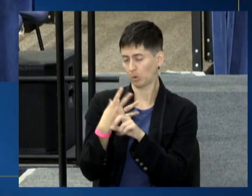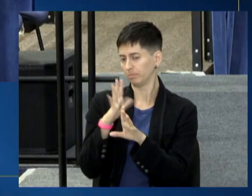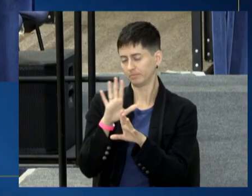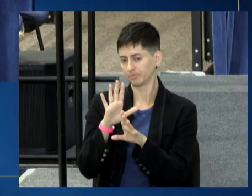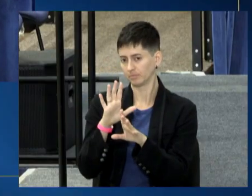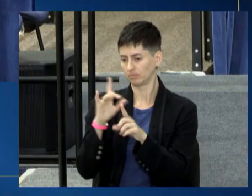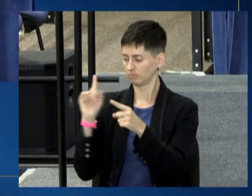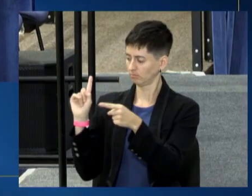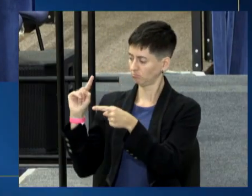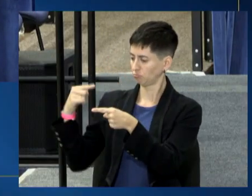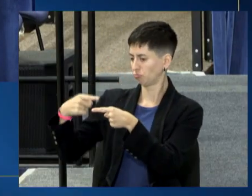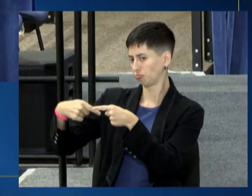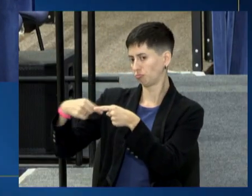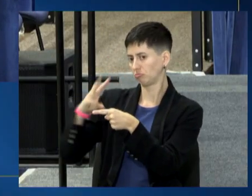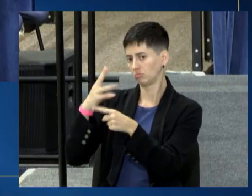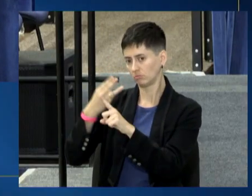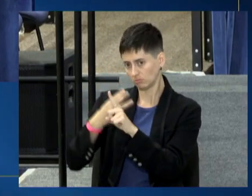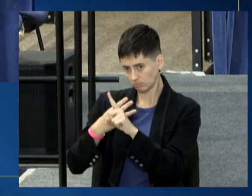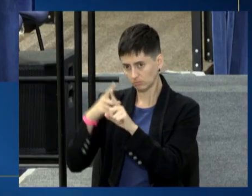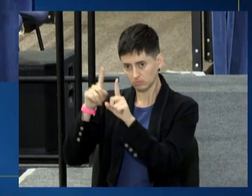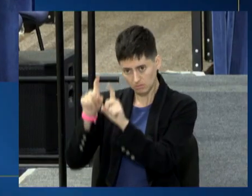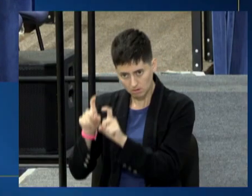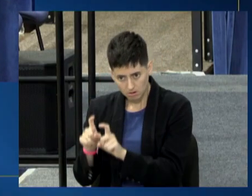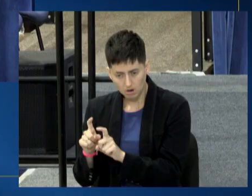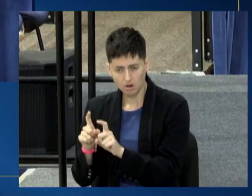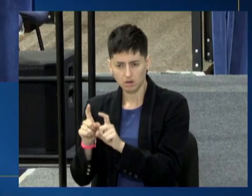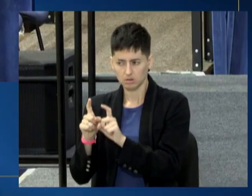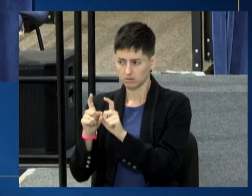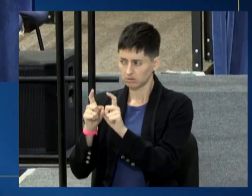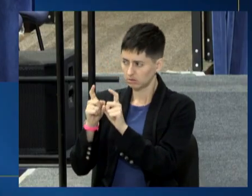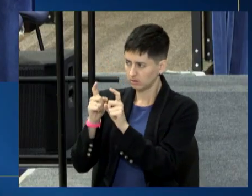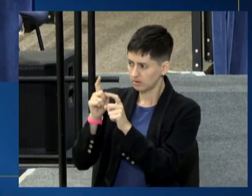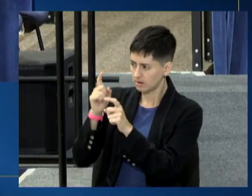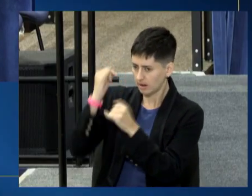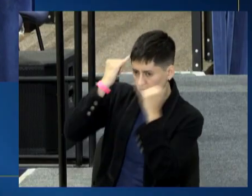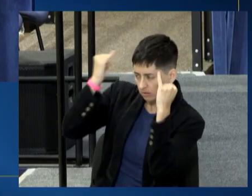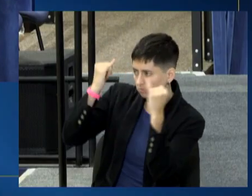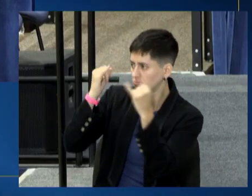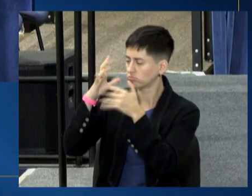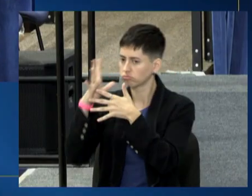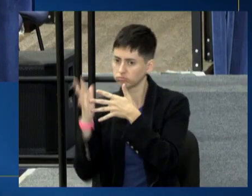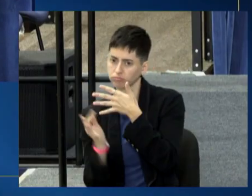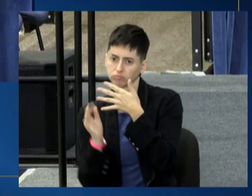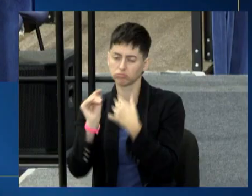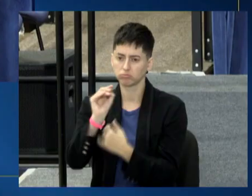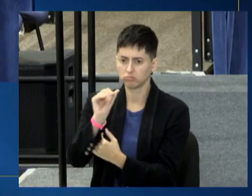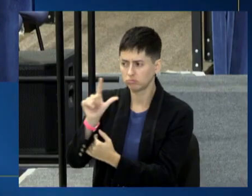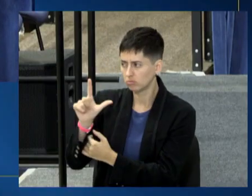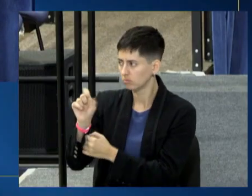them advance their solutions and their business. And today, several of them have been able to raise